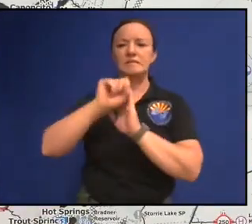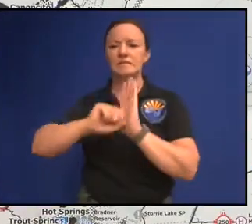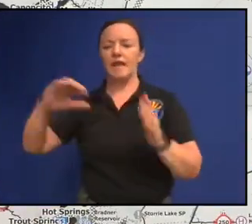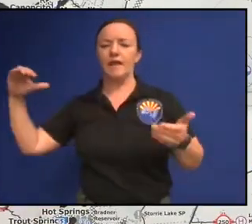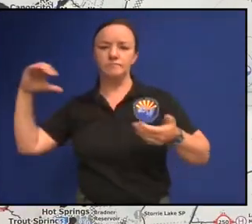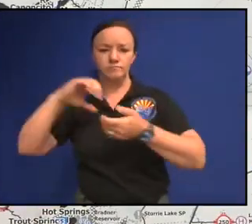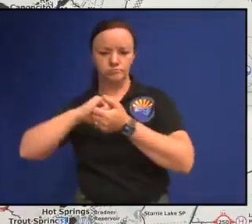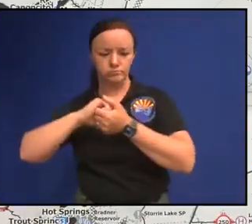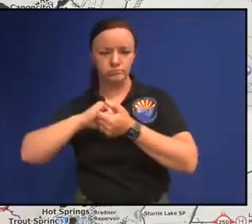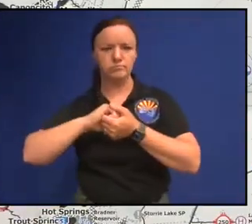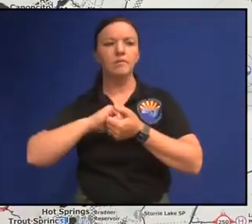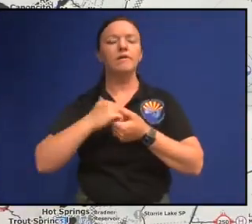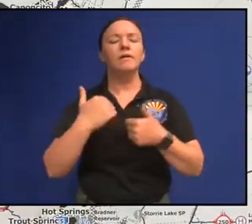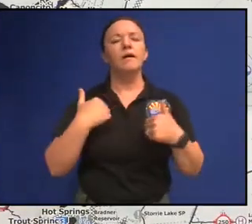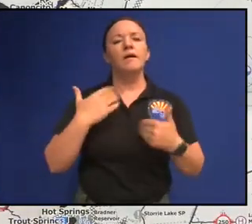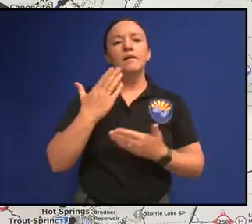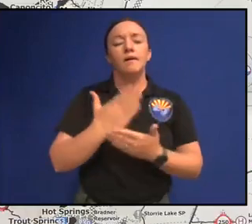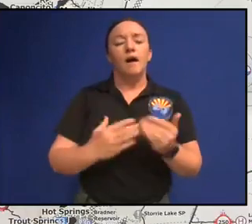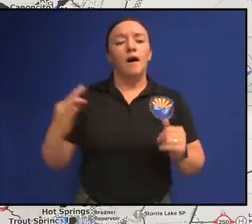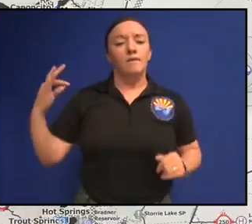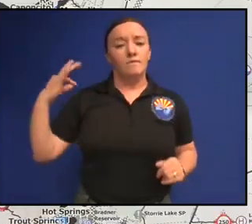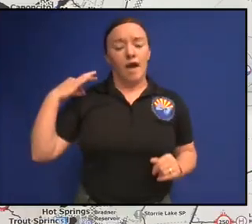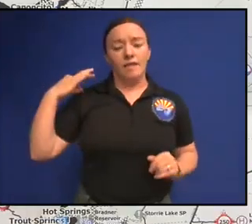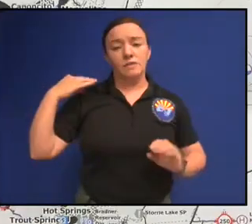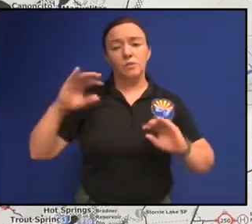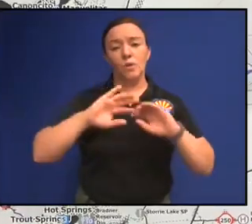VOLUNTEER ORGANIZATIONS, SERVE 6.8, TEAM RUBICON WILL